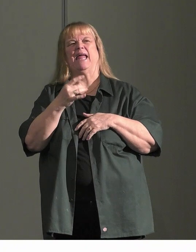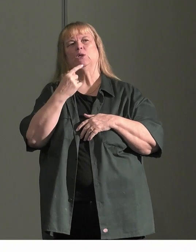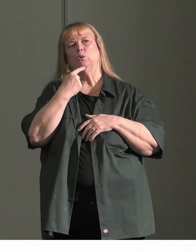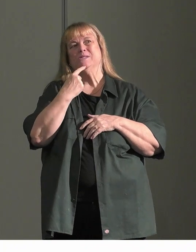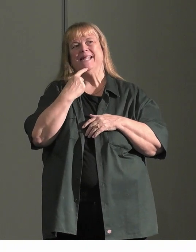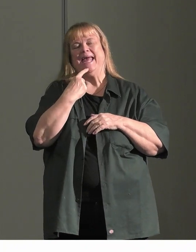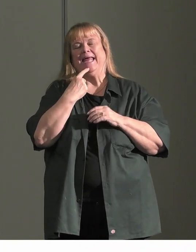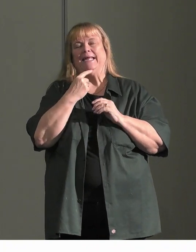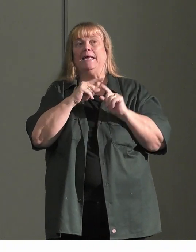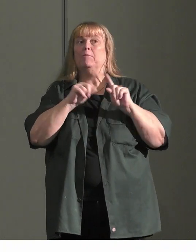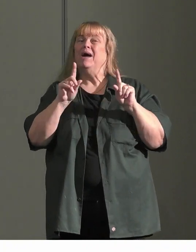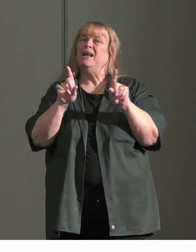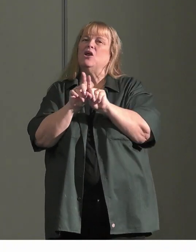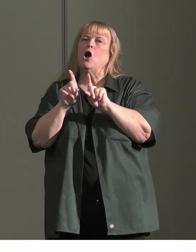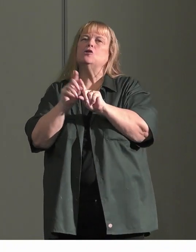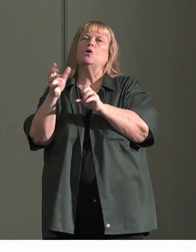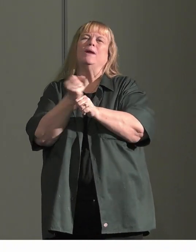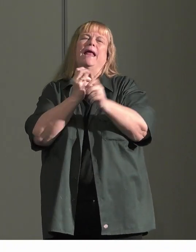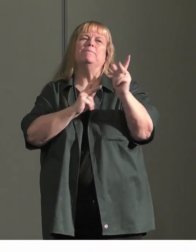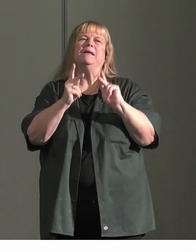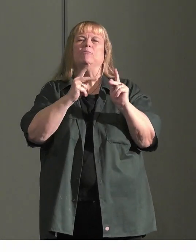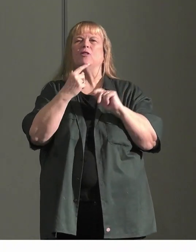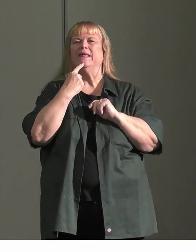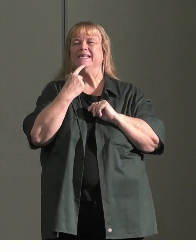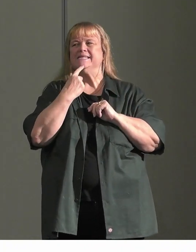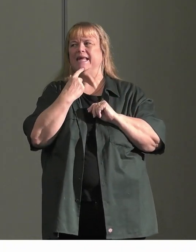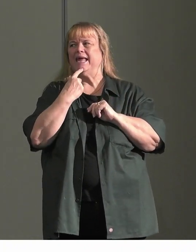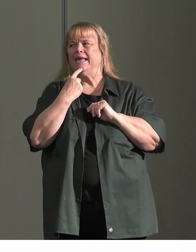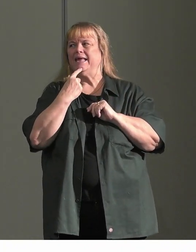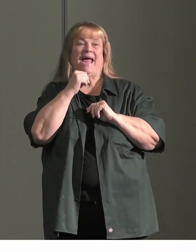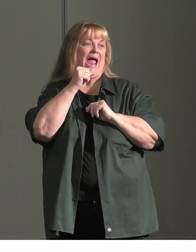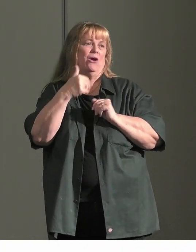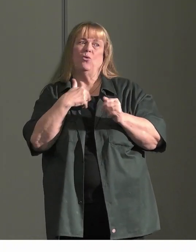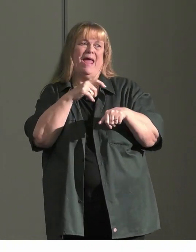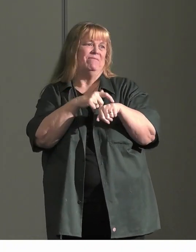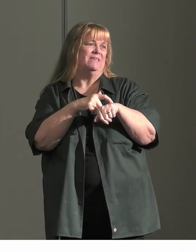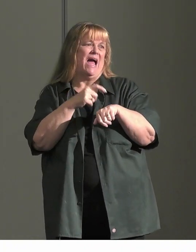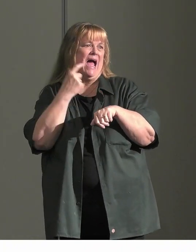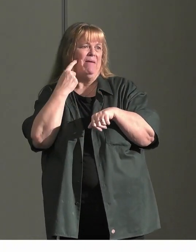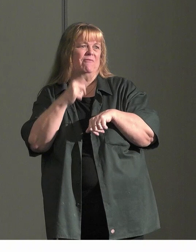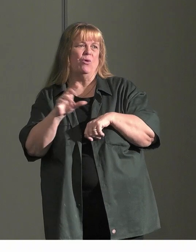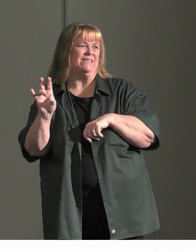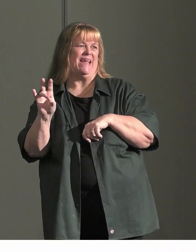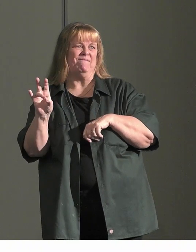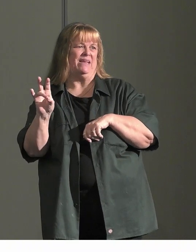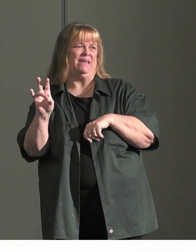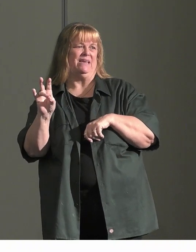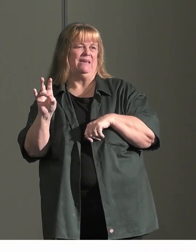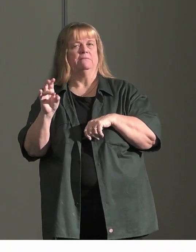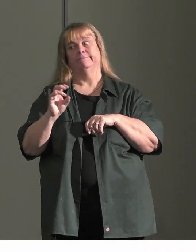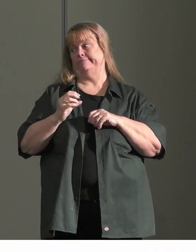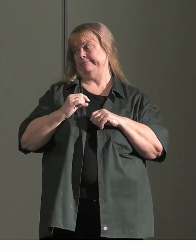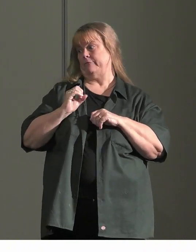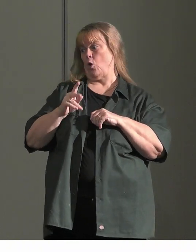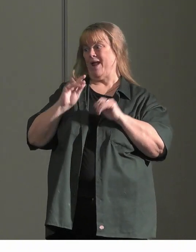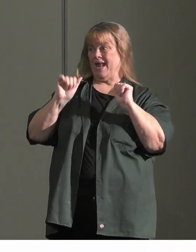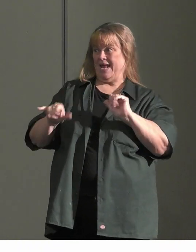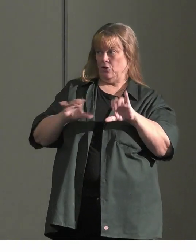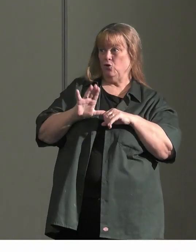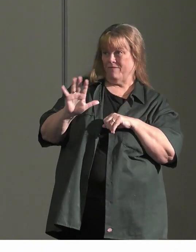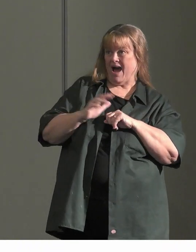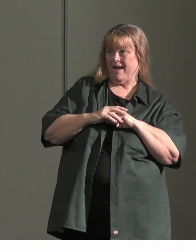But I get folks that say, I don't have time for 5 -- for 7. Okay. Can you do 5? And I